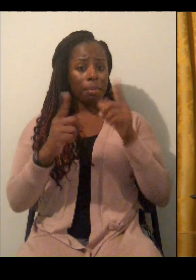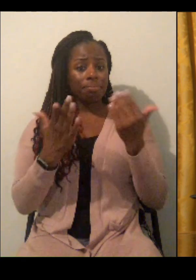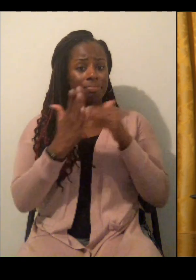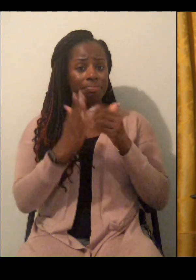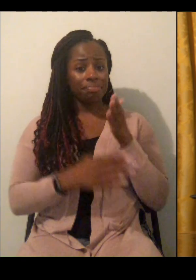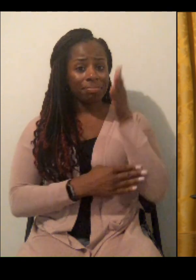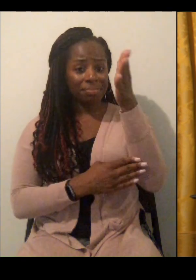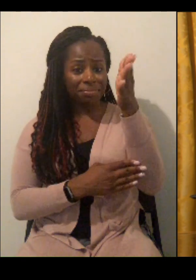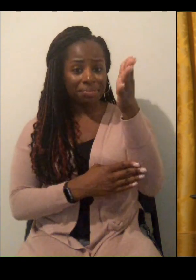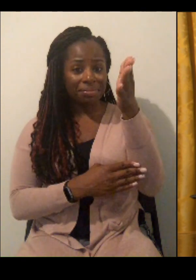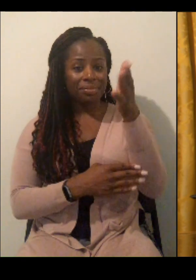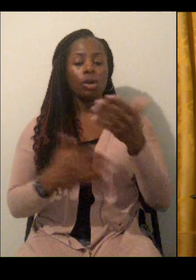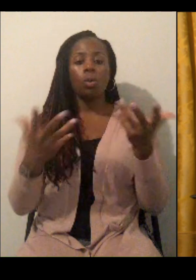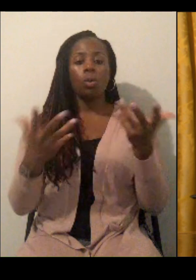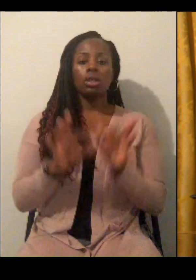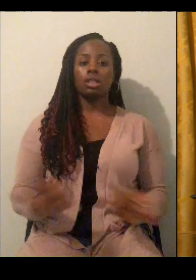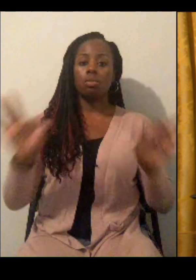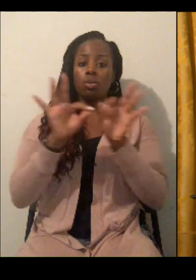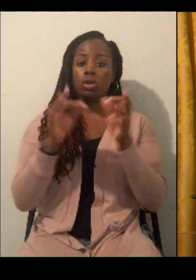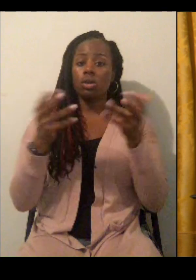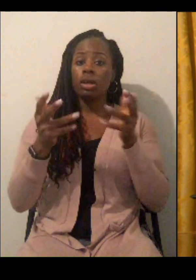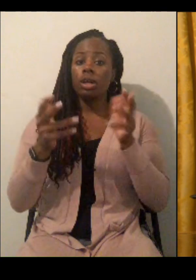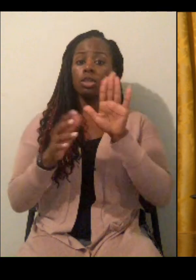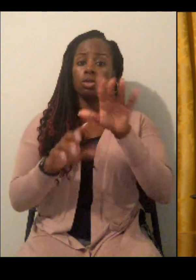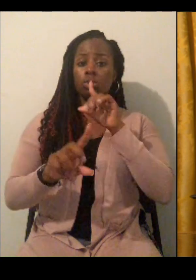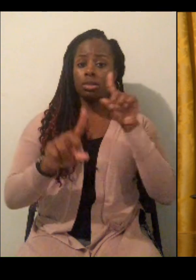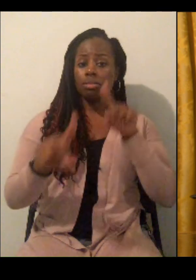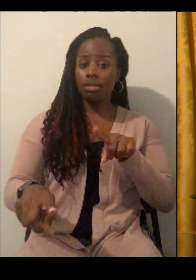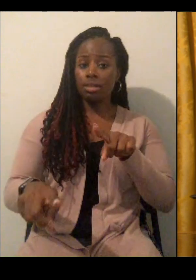responding with great speed and professionalism our team is the best